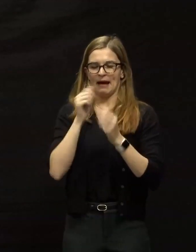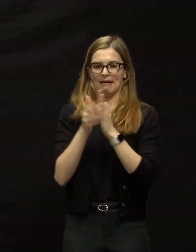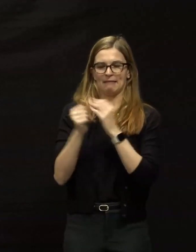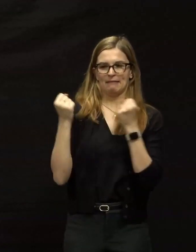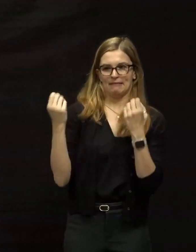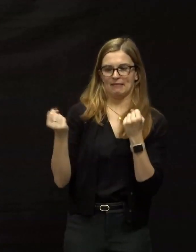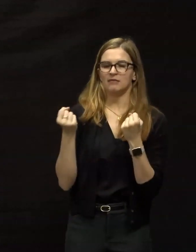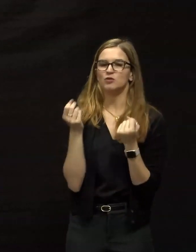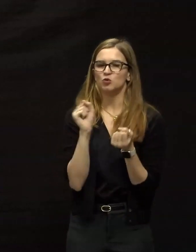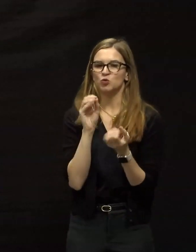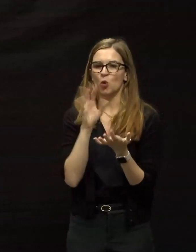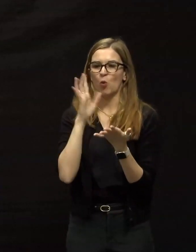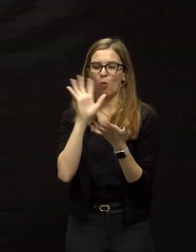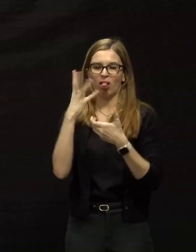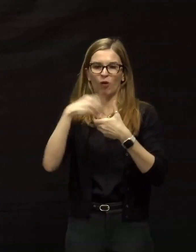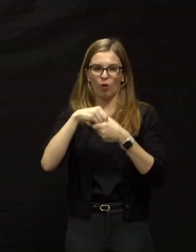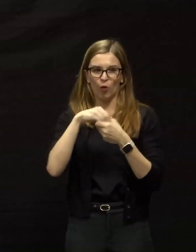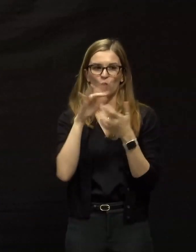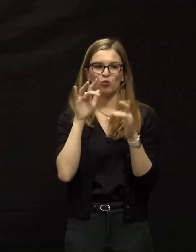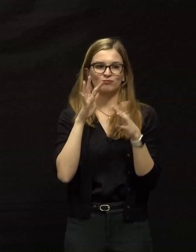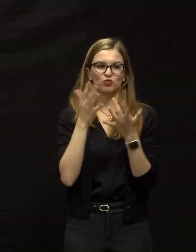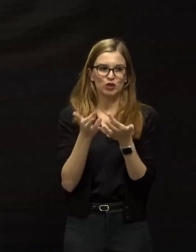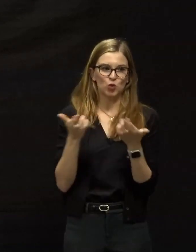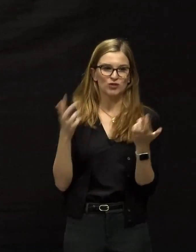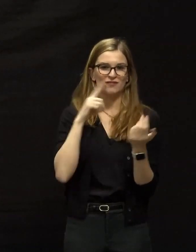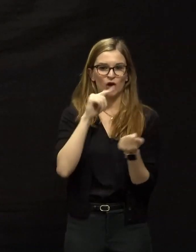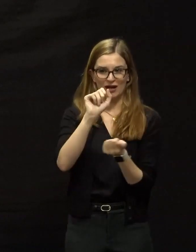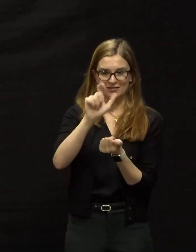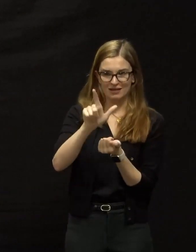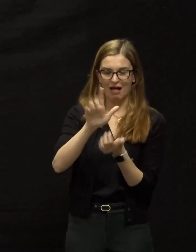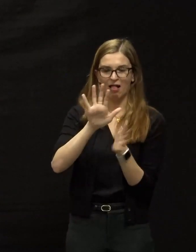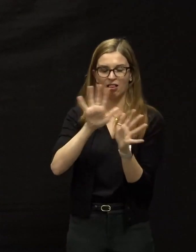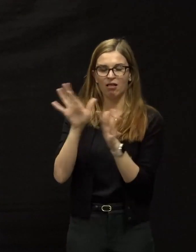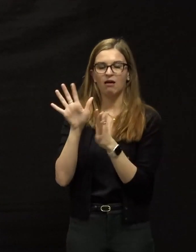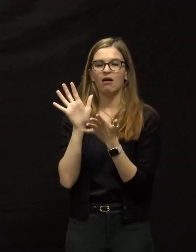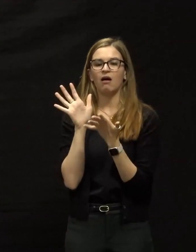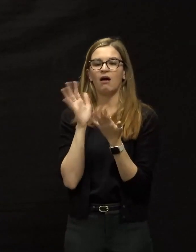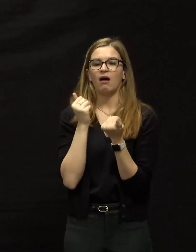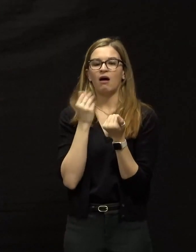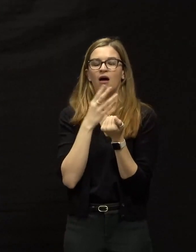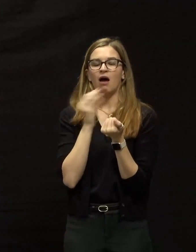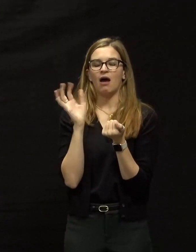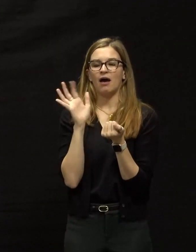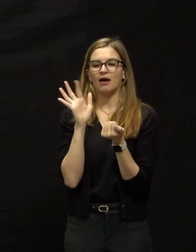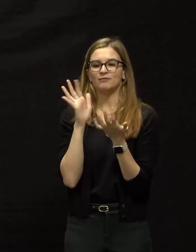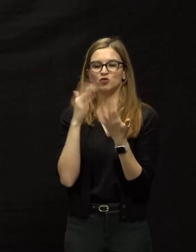they may not be fluent signers. So we do include lots of resources when it comes to ASL.